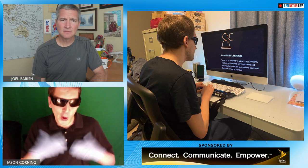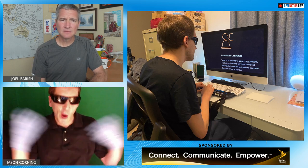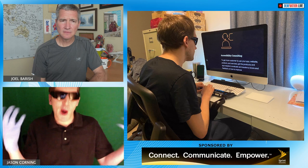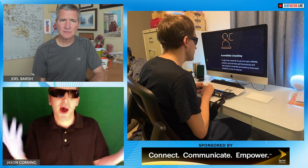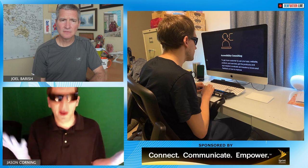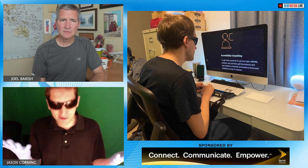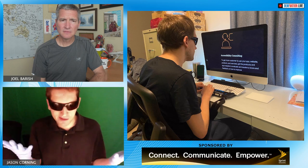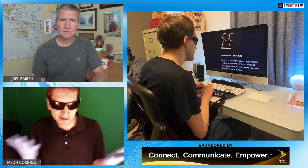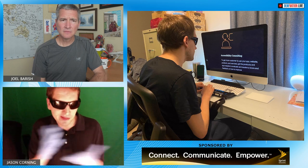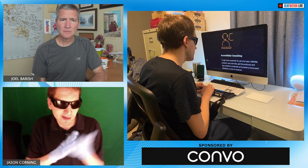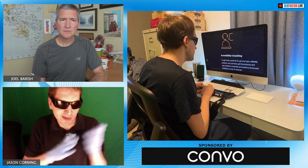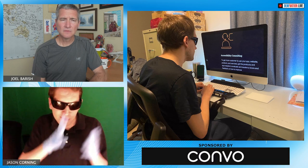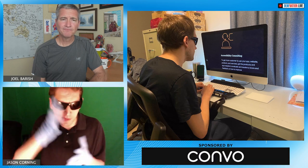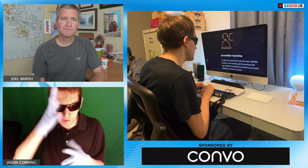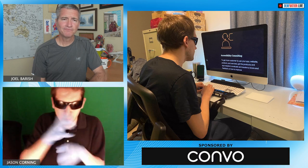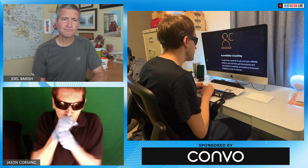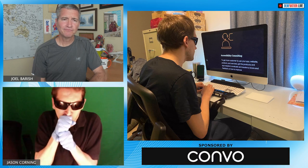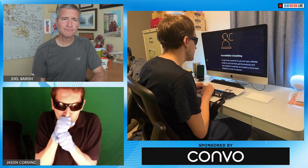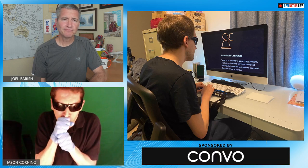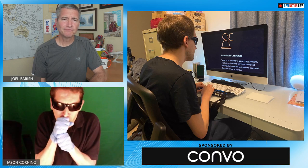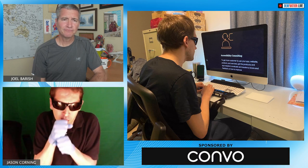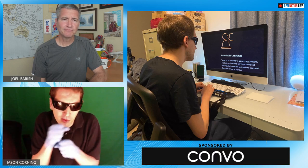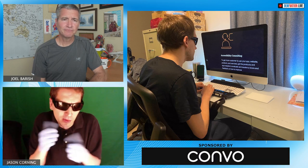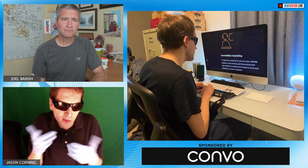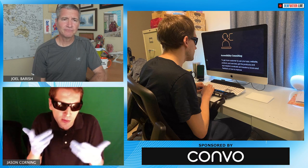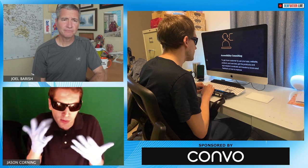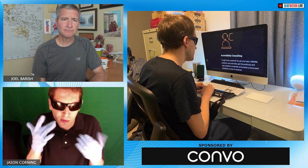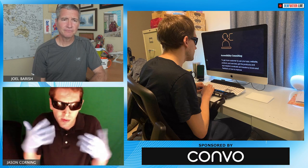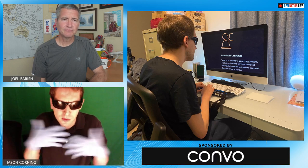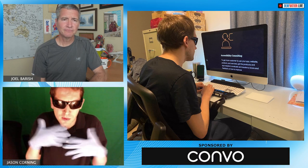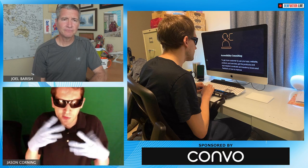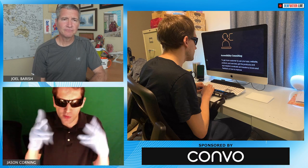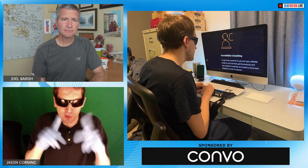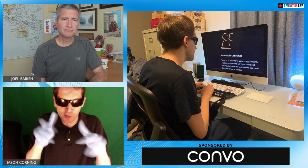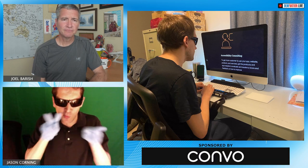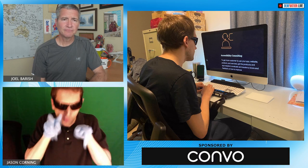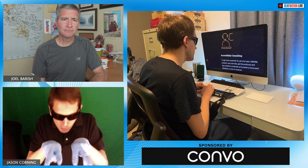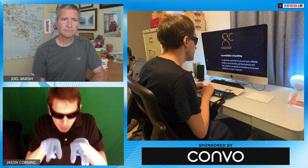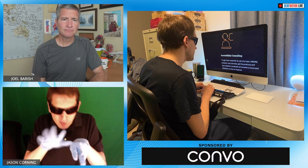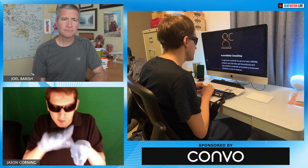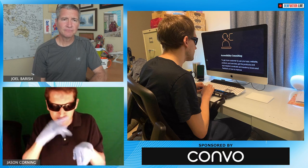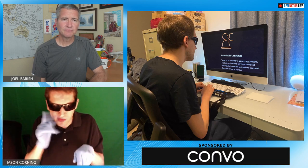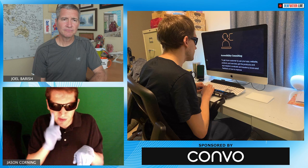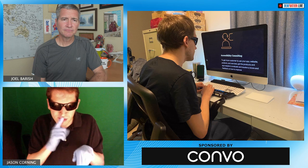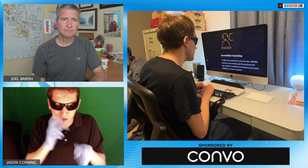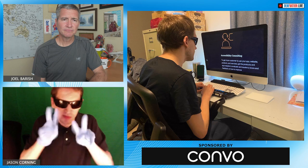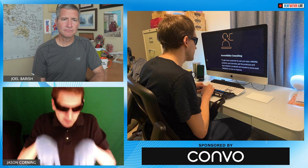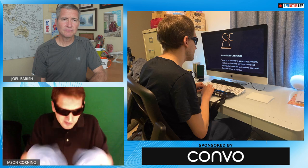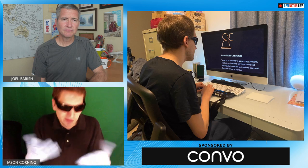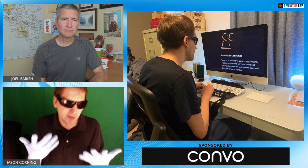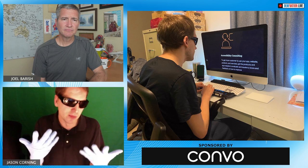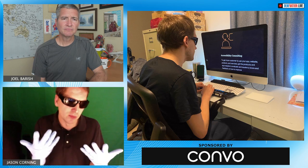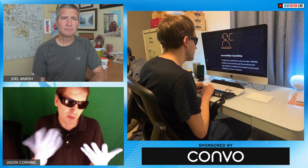A deafBlind person becomes mad some parents keep it to themself because of fear people will look down at their deafblind child.